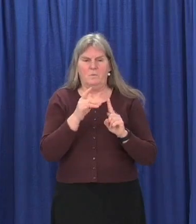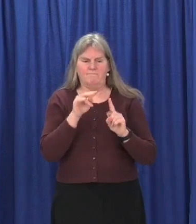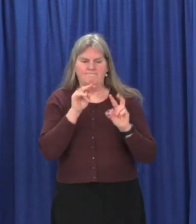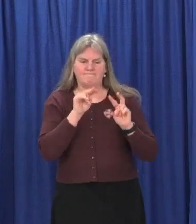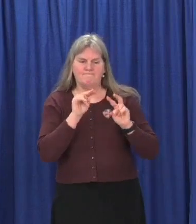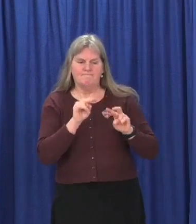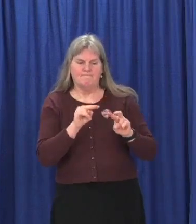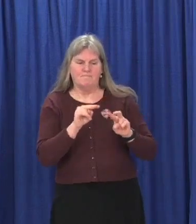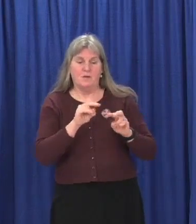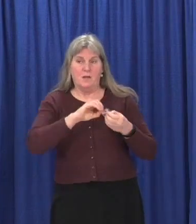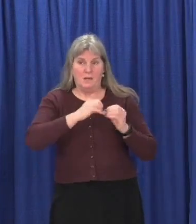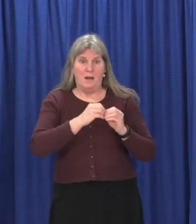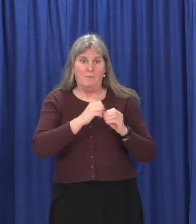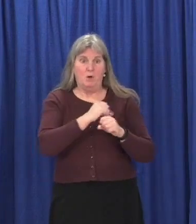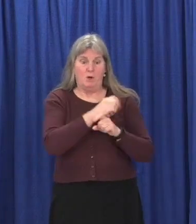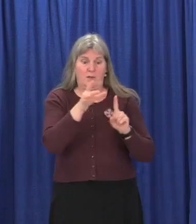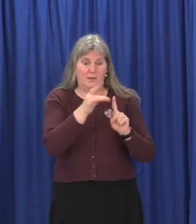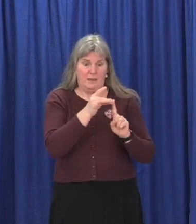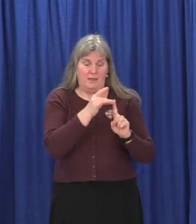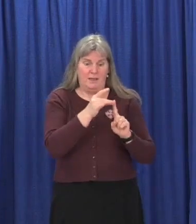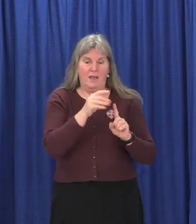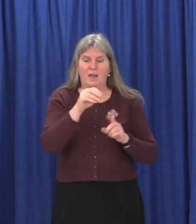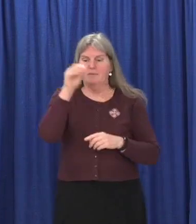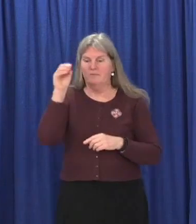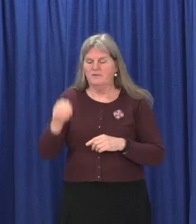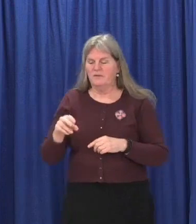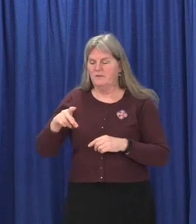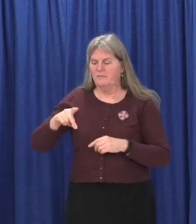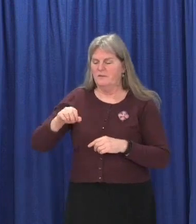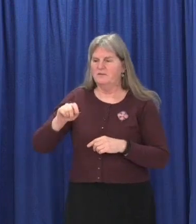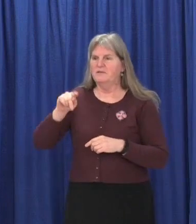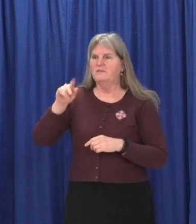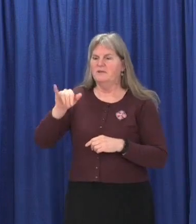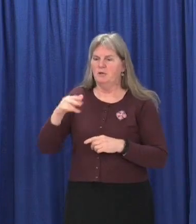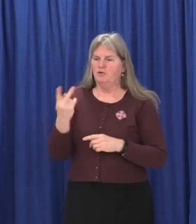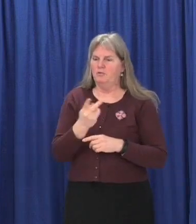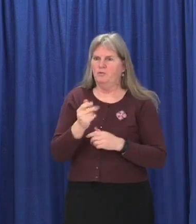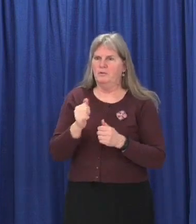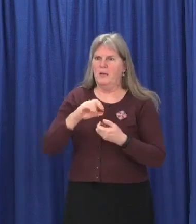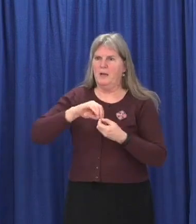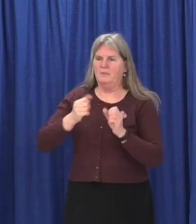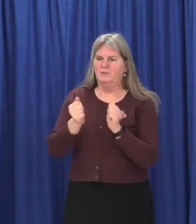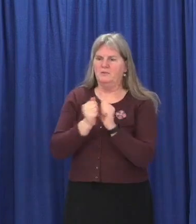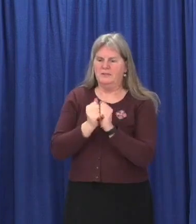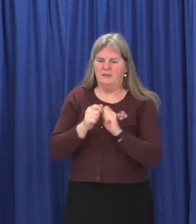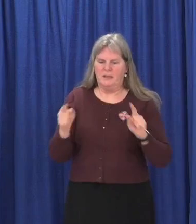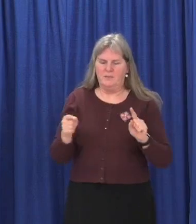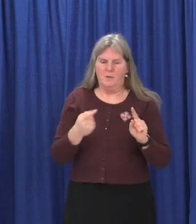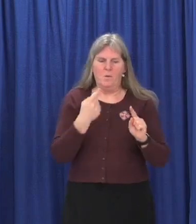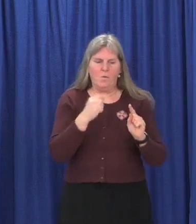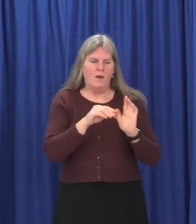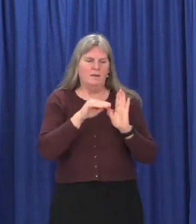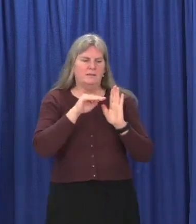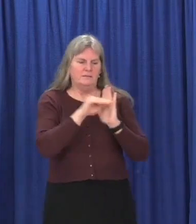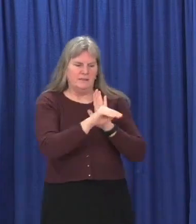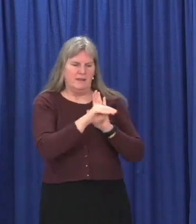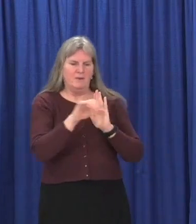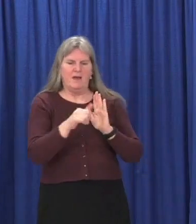of cases and the percent positivity together. So if one is stable and the other changes, you will have a sense